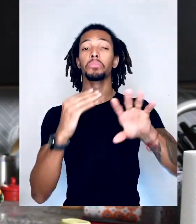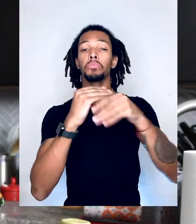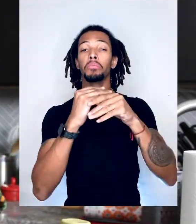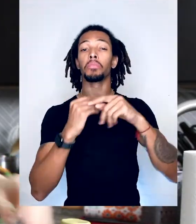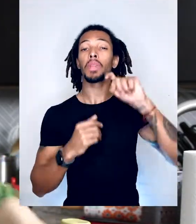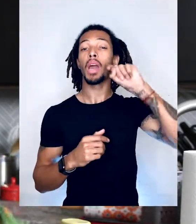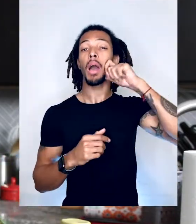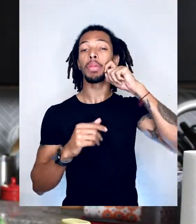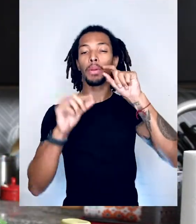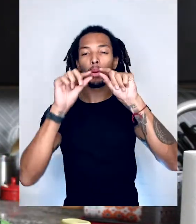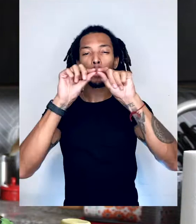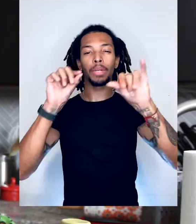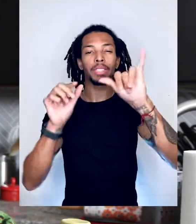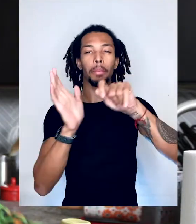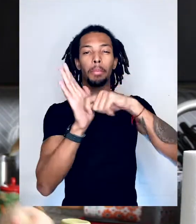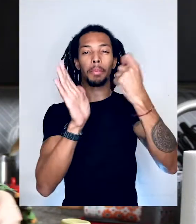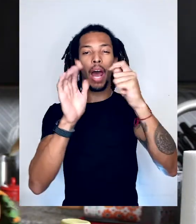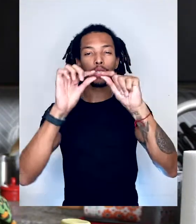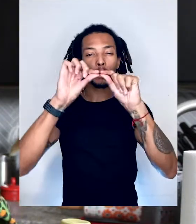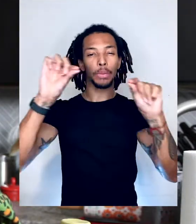some matchstick apples, or some apple matchsticks...